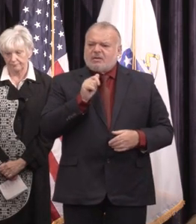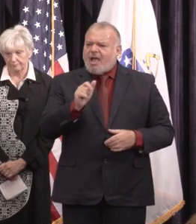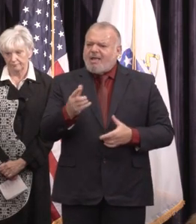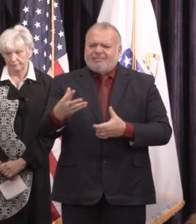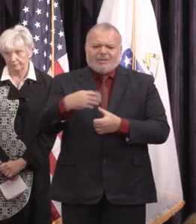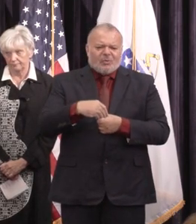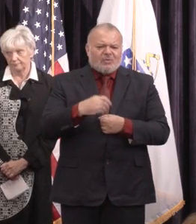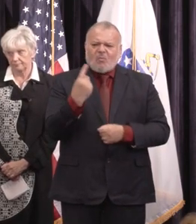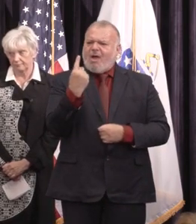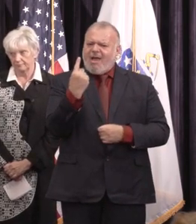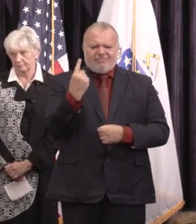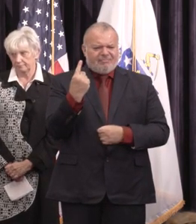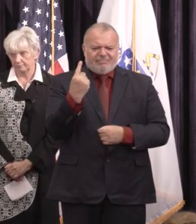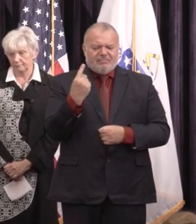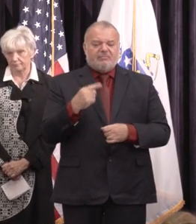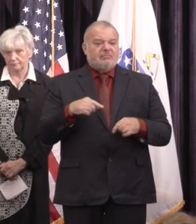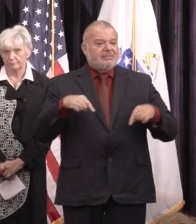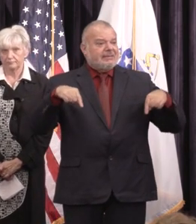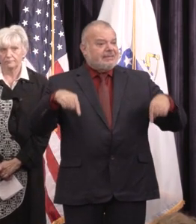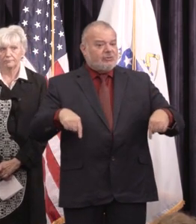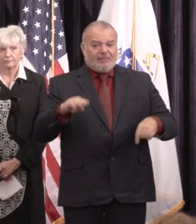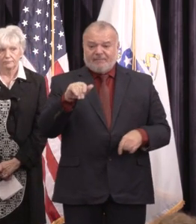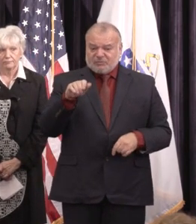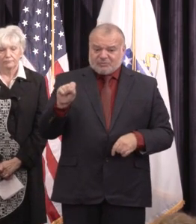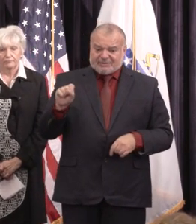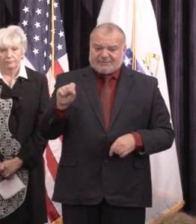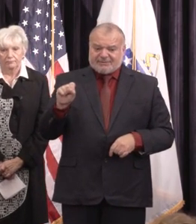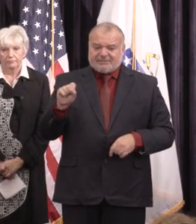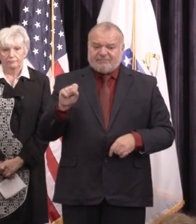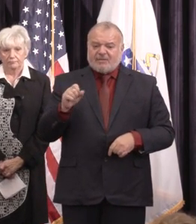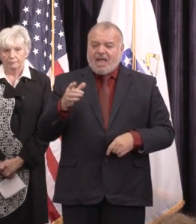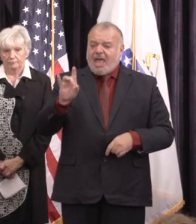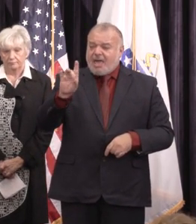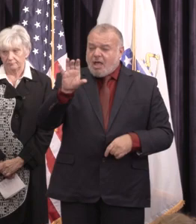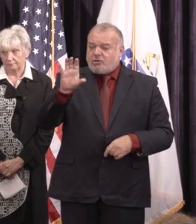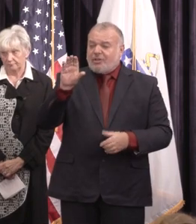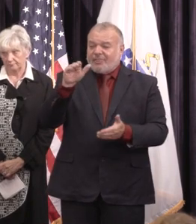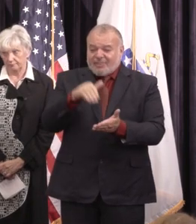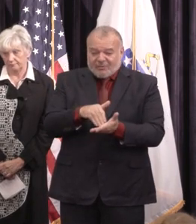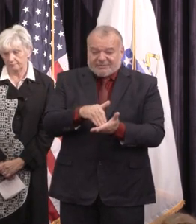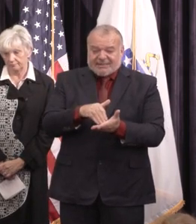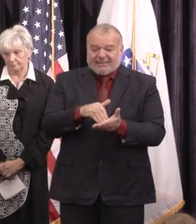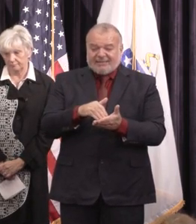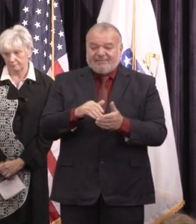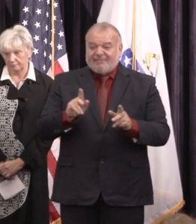In Massachusetts more than 800 thousand people are living with a disability. There is so much